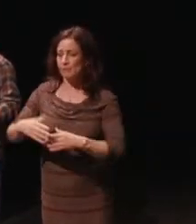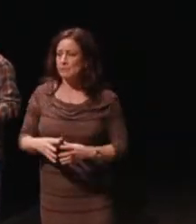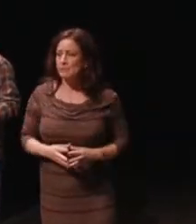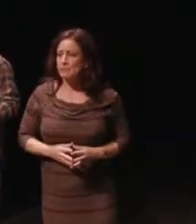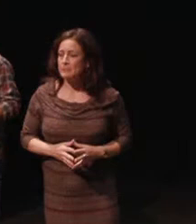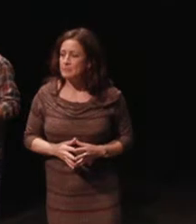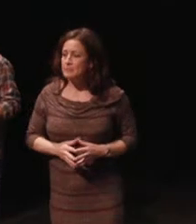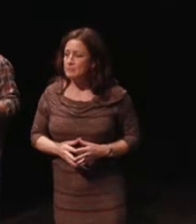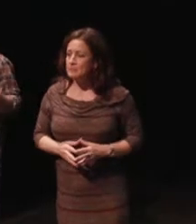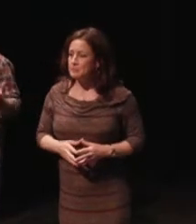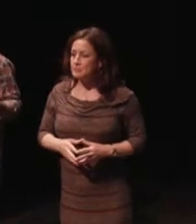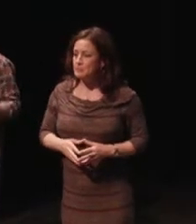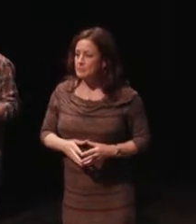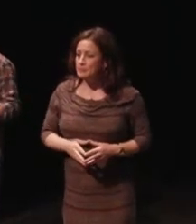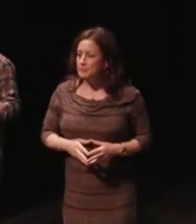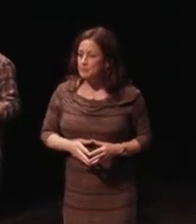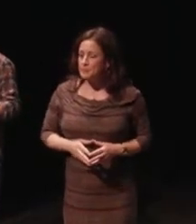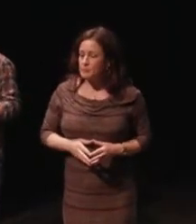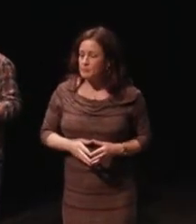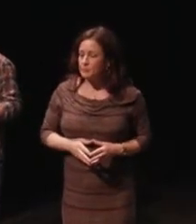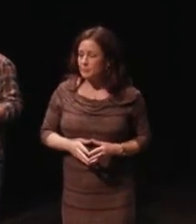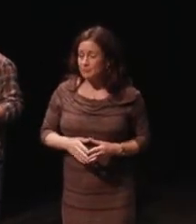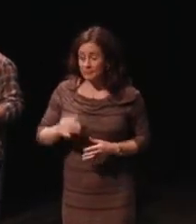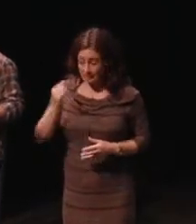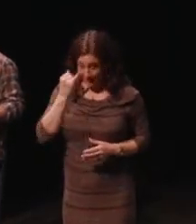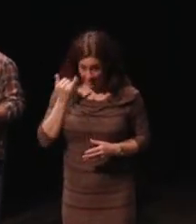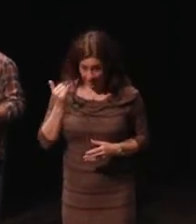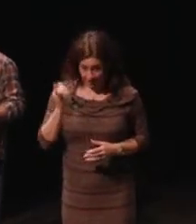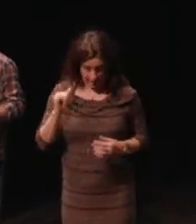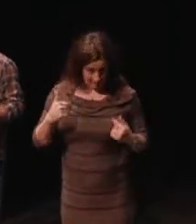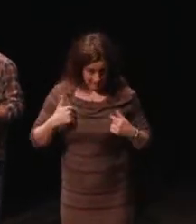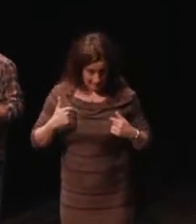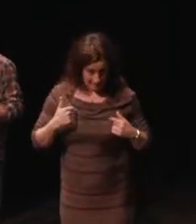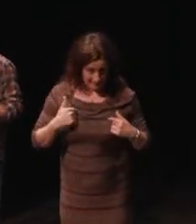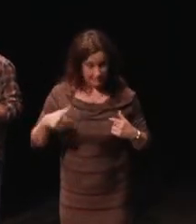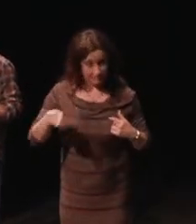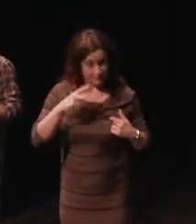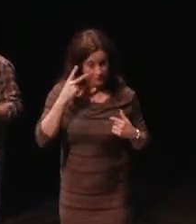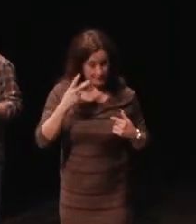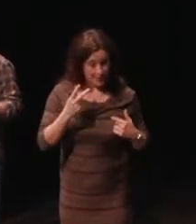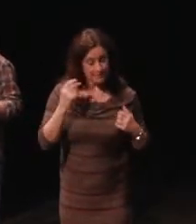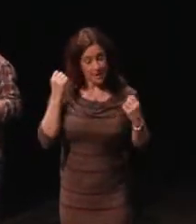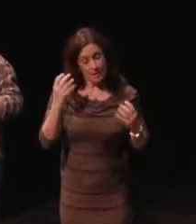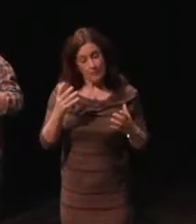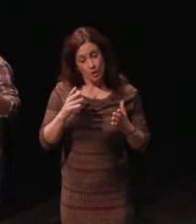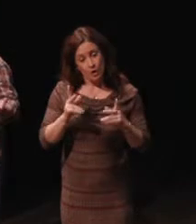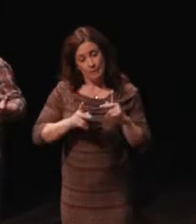So, if like me, you've seen a number of people suggest that